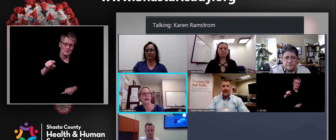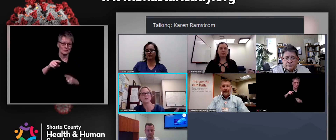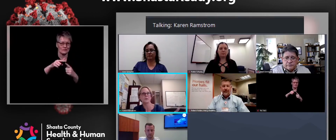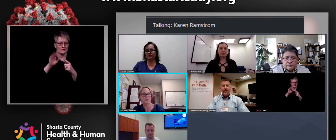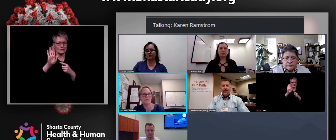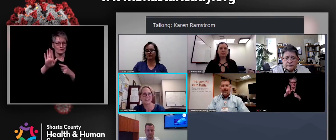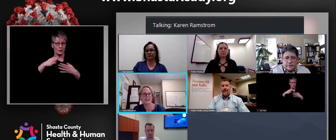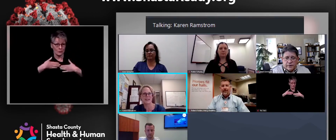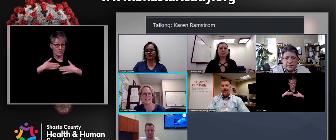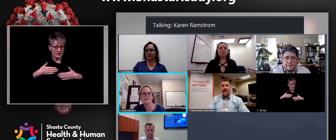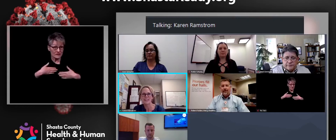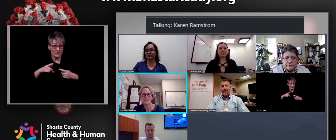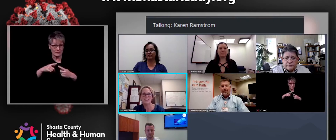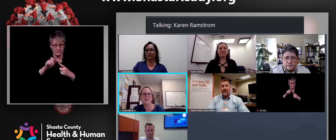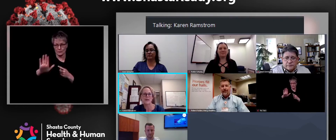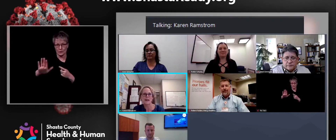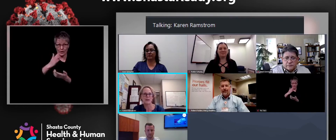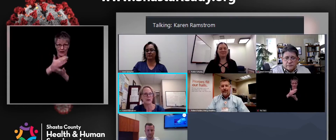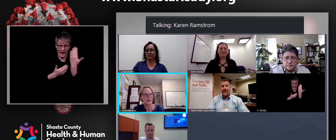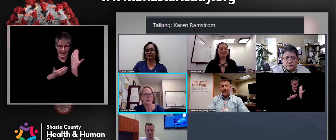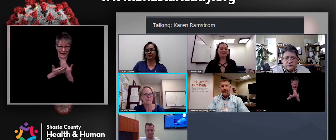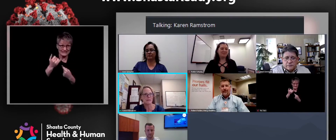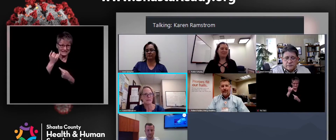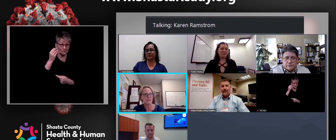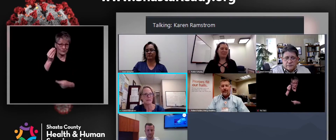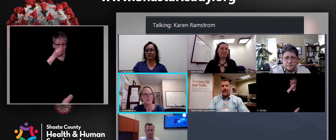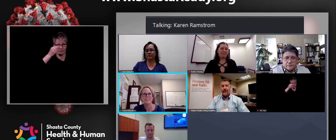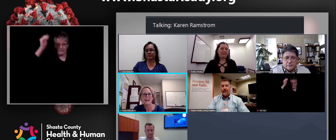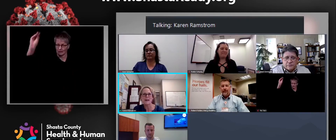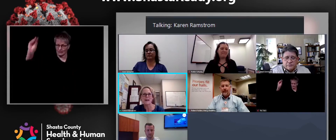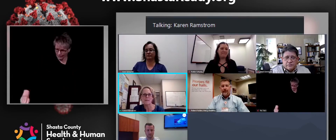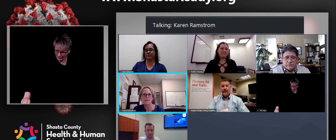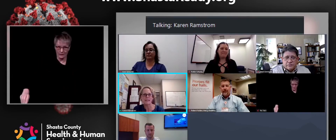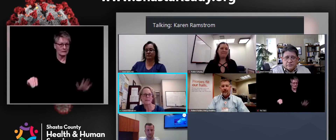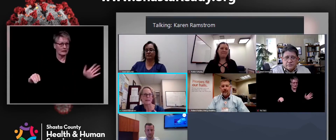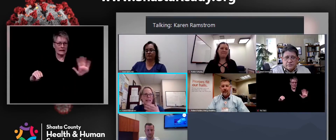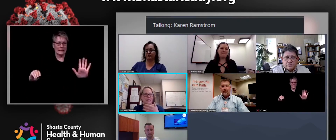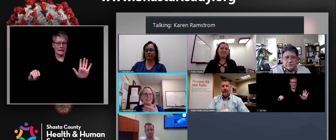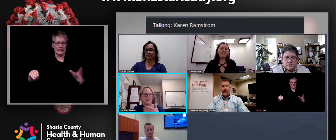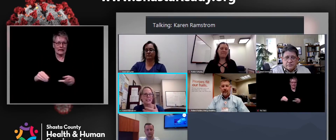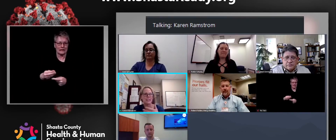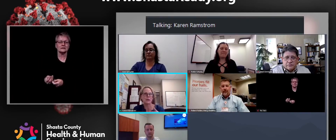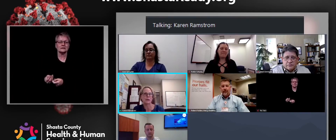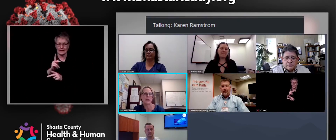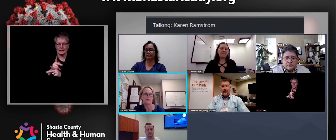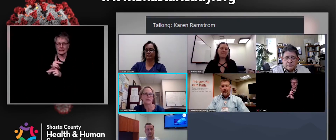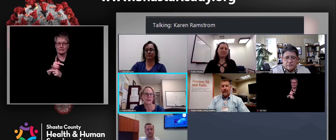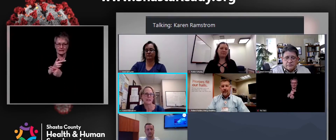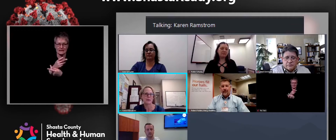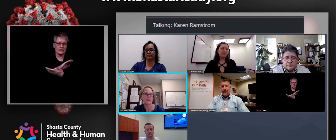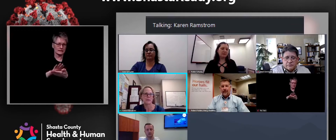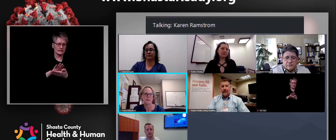laid it around somewhere. So we don't recommend that, but that's the only way that bacteria